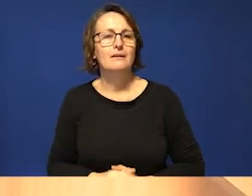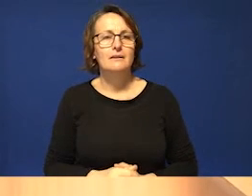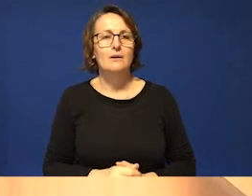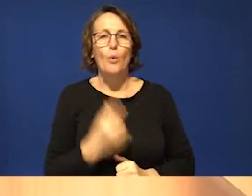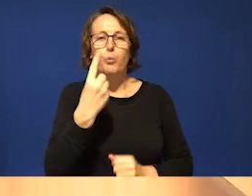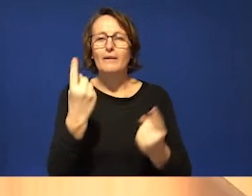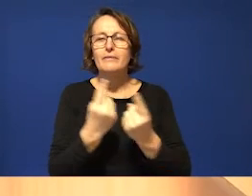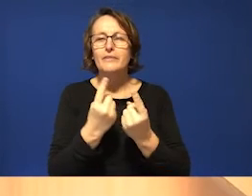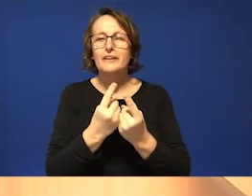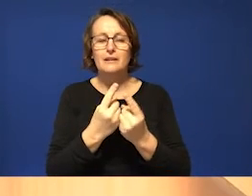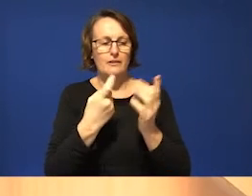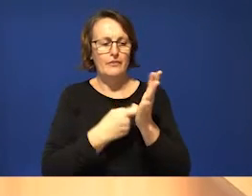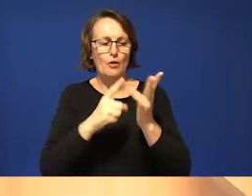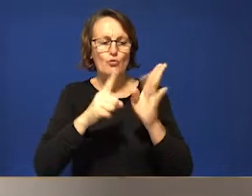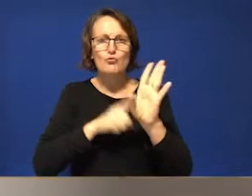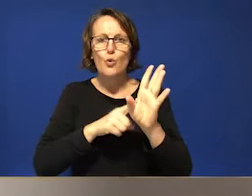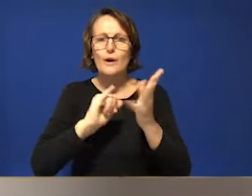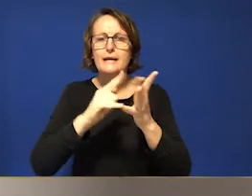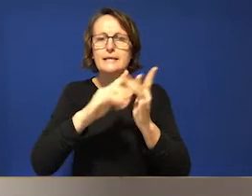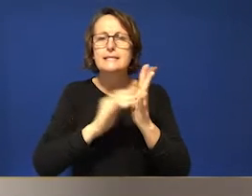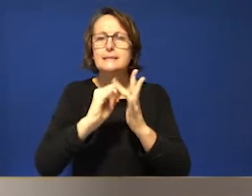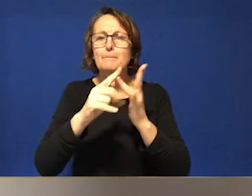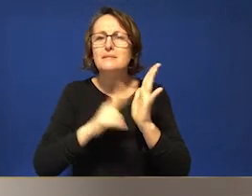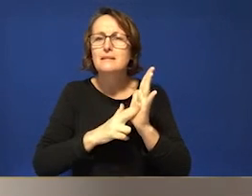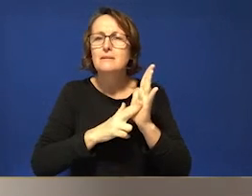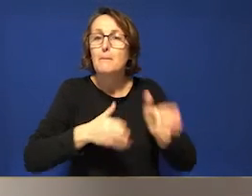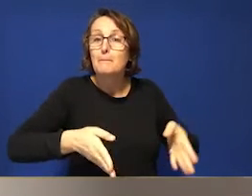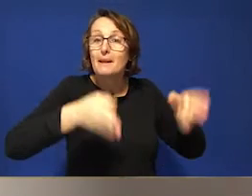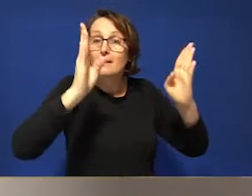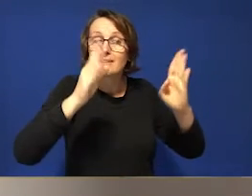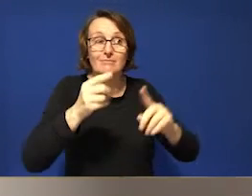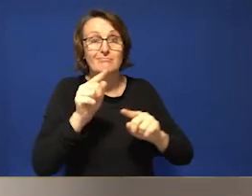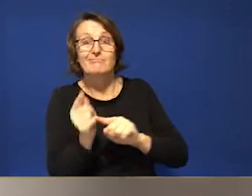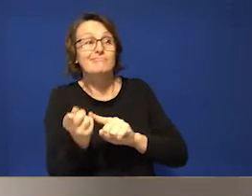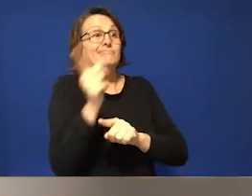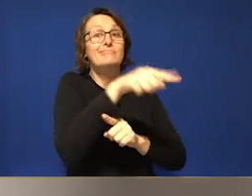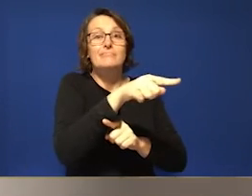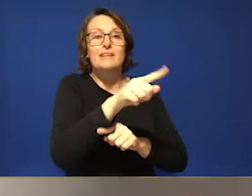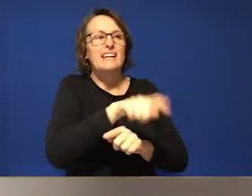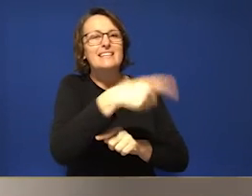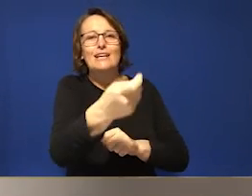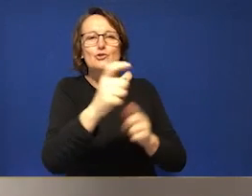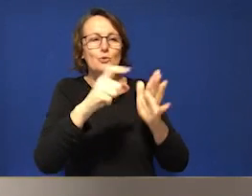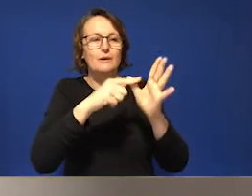was that a beautiful scheme that Roy Simpson did at the back of Saint Patrick's cathedral, which is a neighbor to this building.